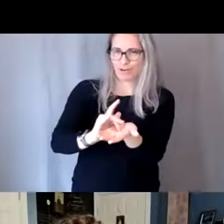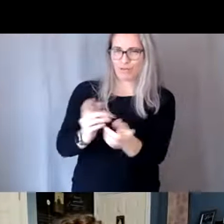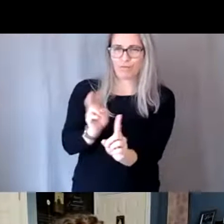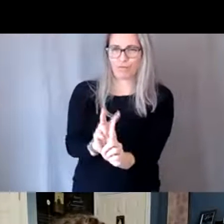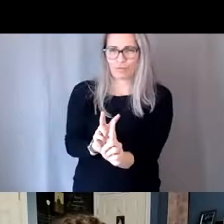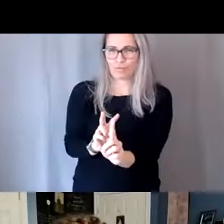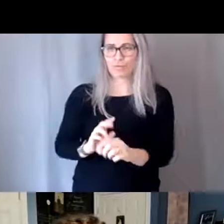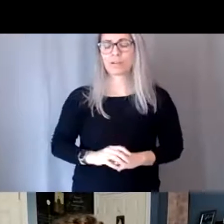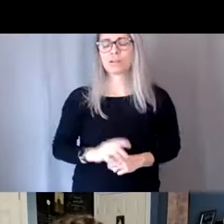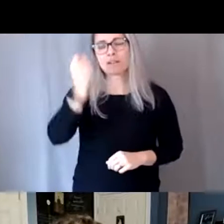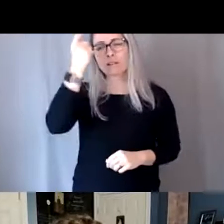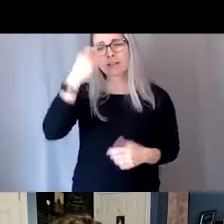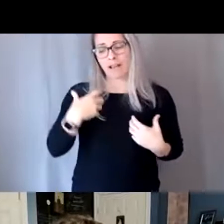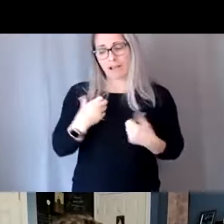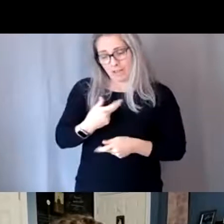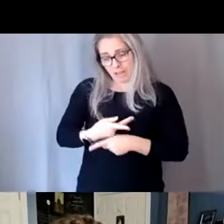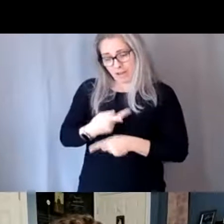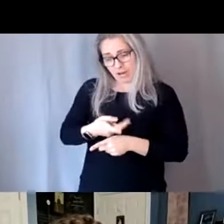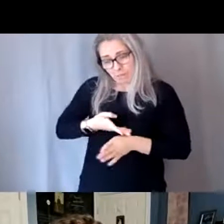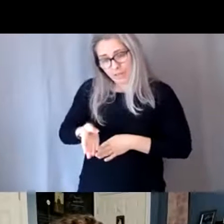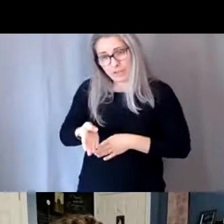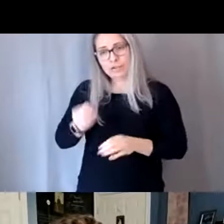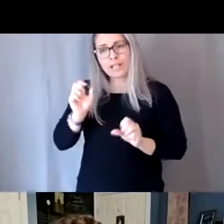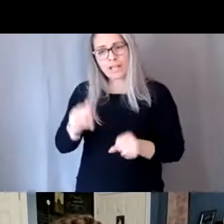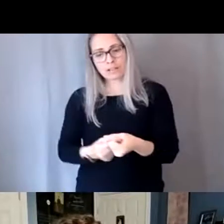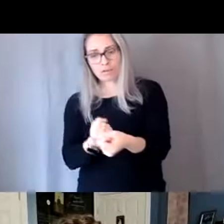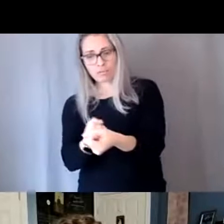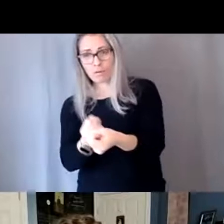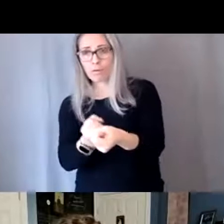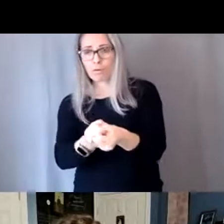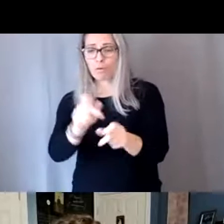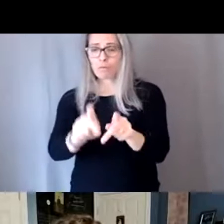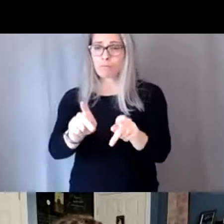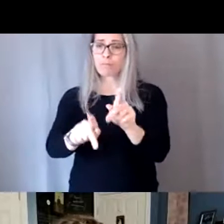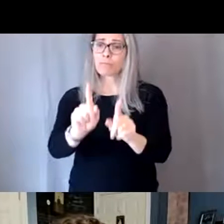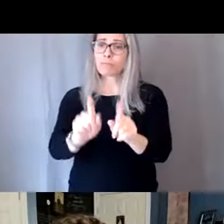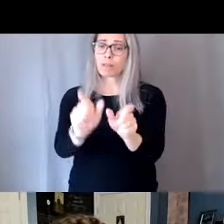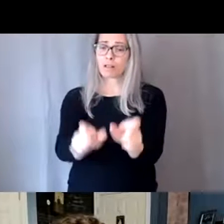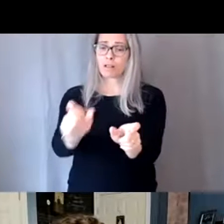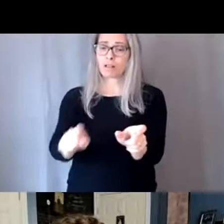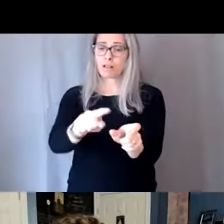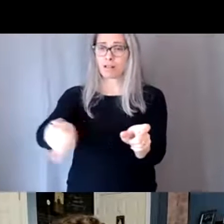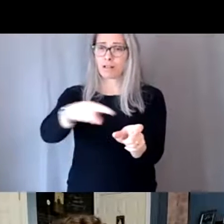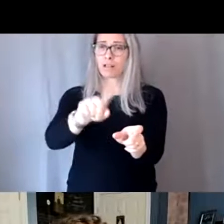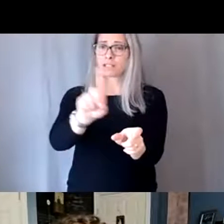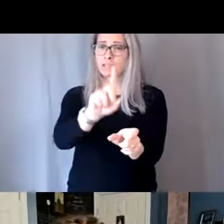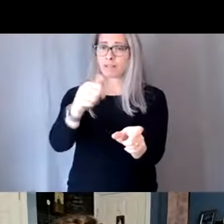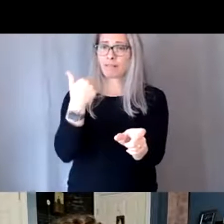to support disabled clients by serving in more of an allyship role I think we're often very well